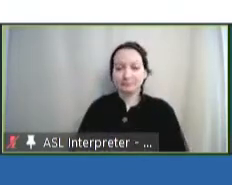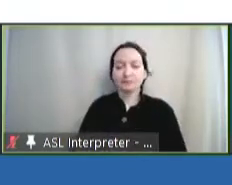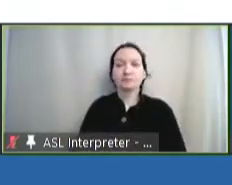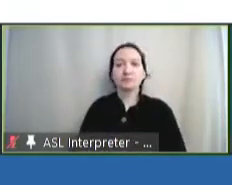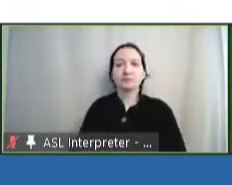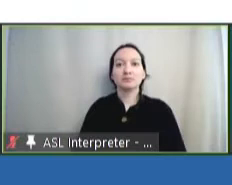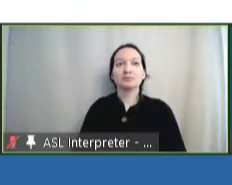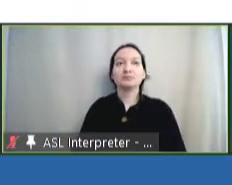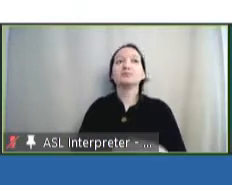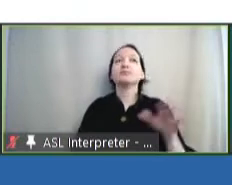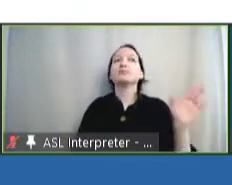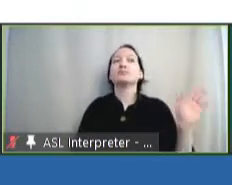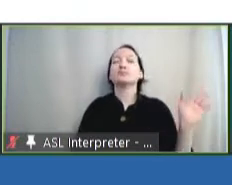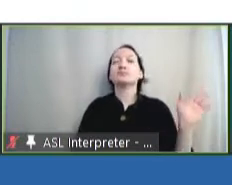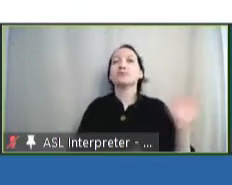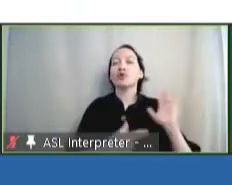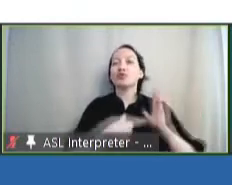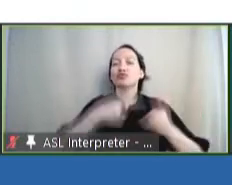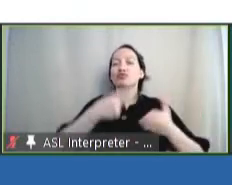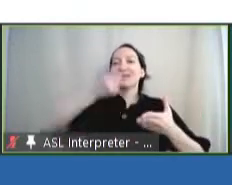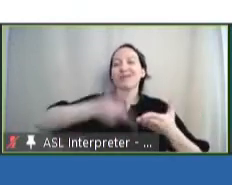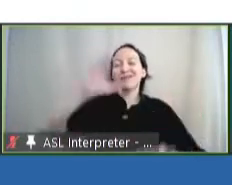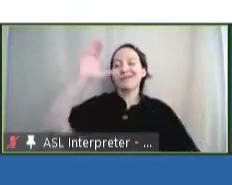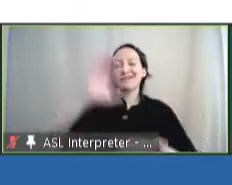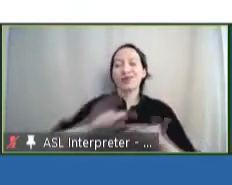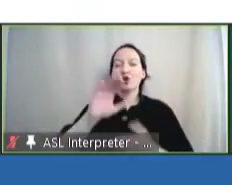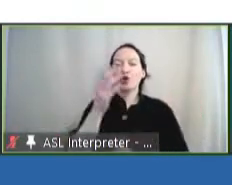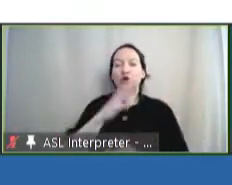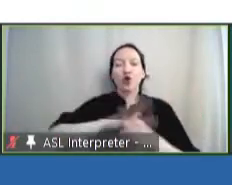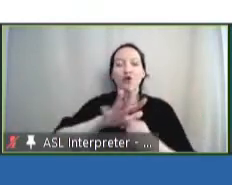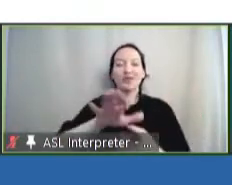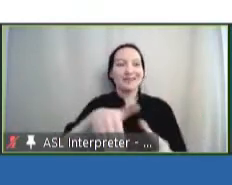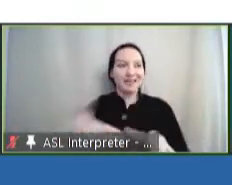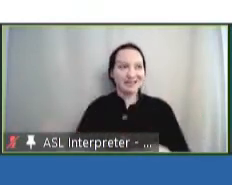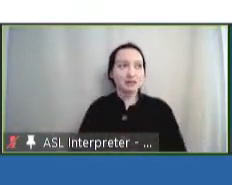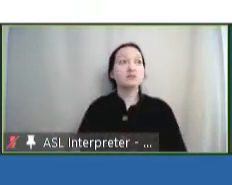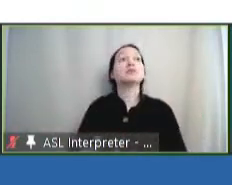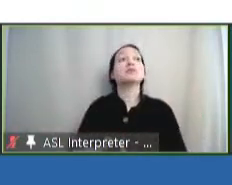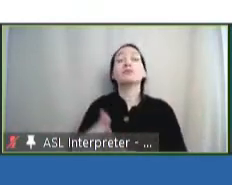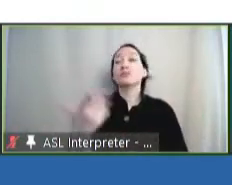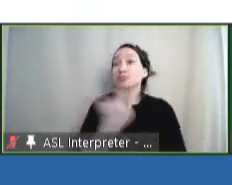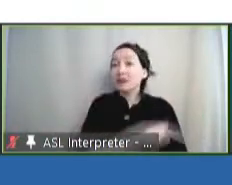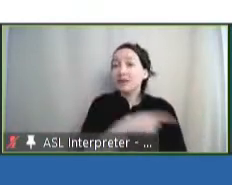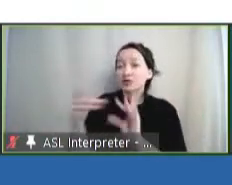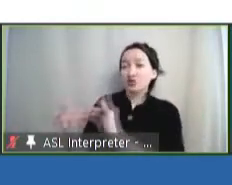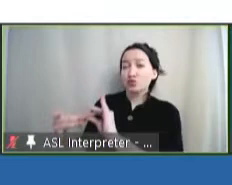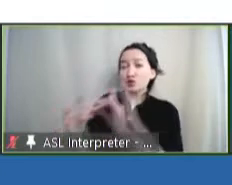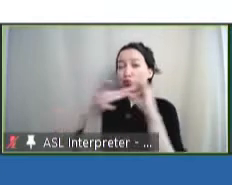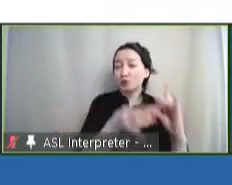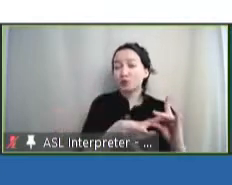These are results of reductions in COVID-19 deaths. Vaccination was associated with a 21